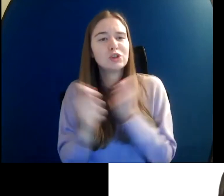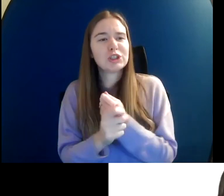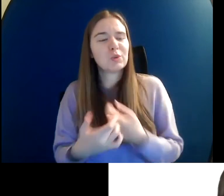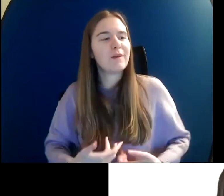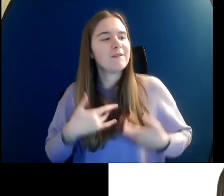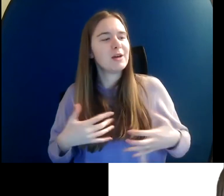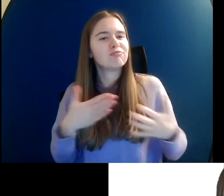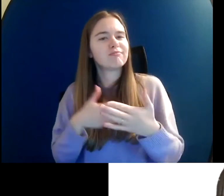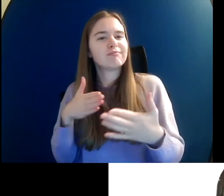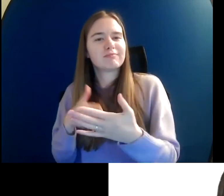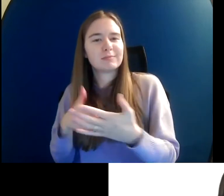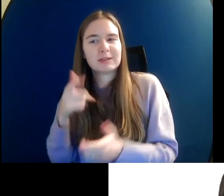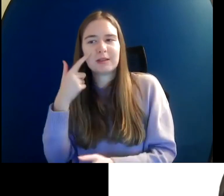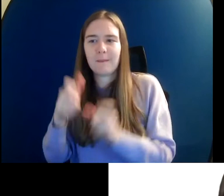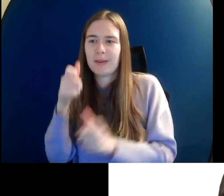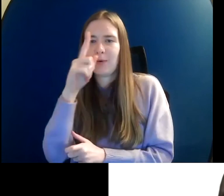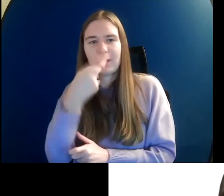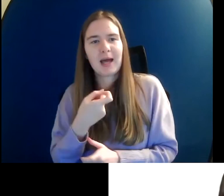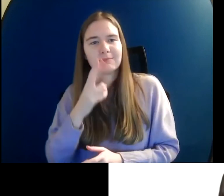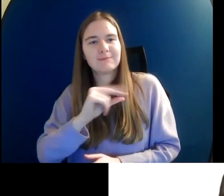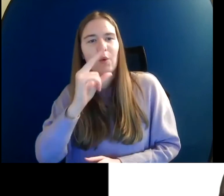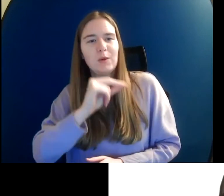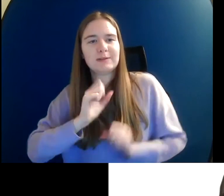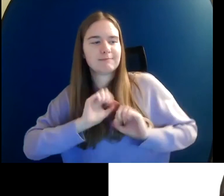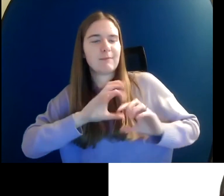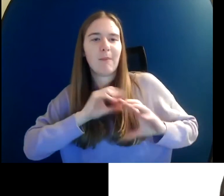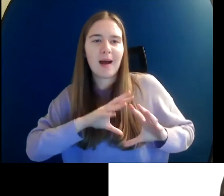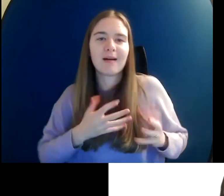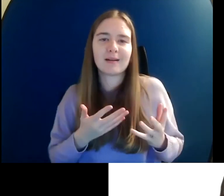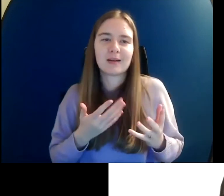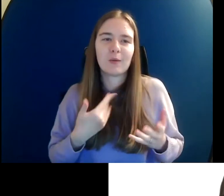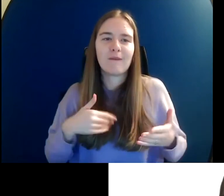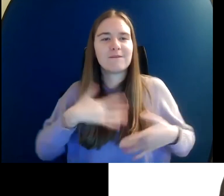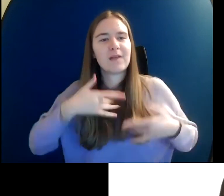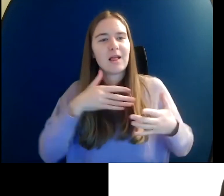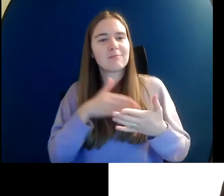on the input of young people. I think we require an equal representation